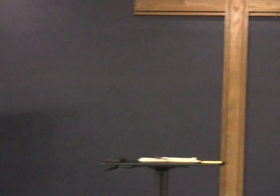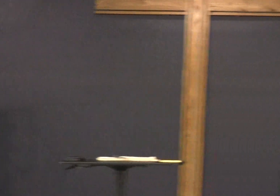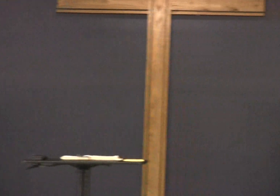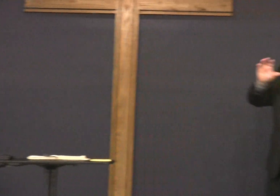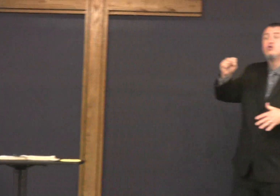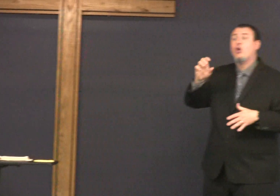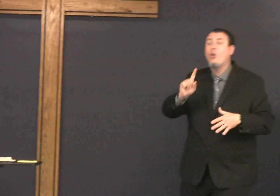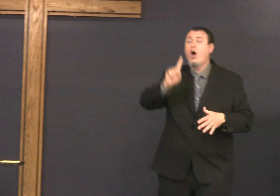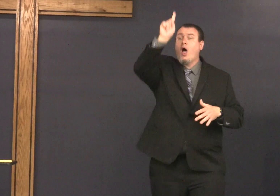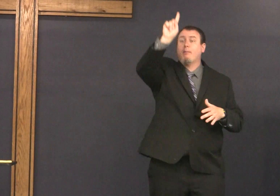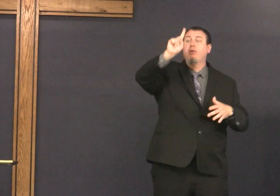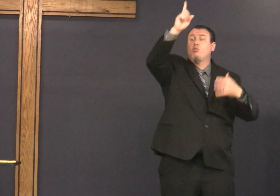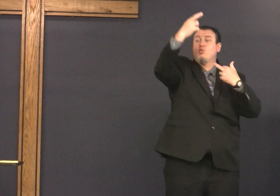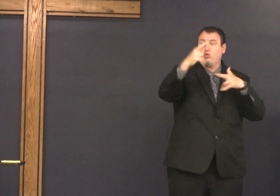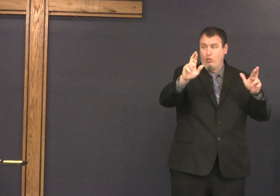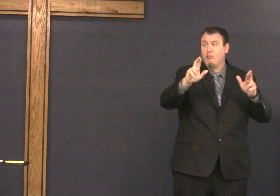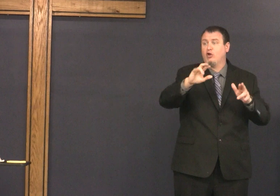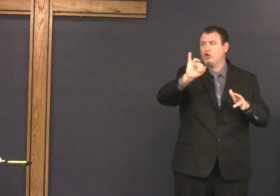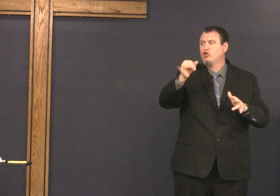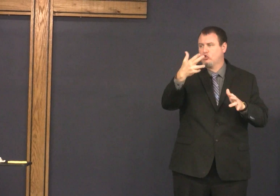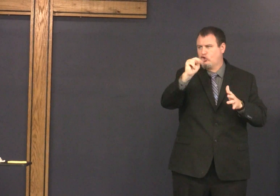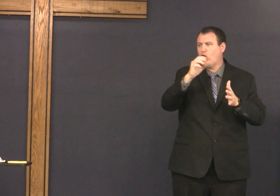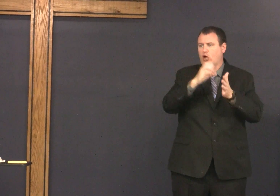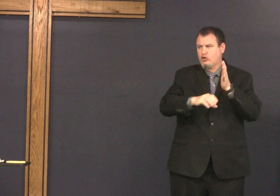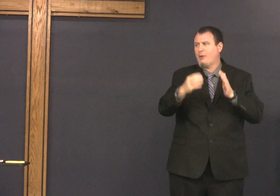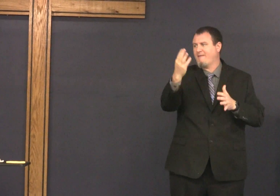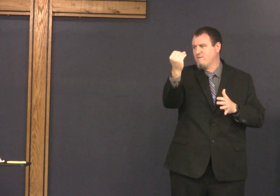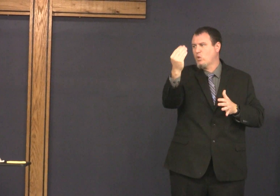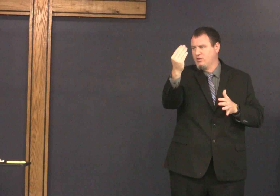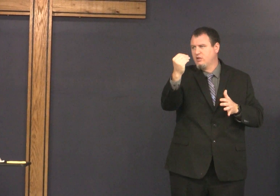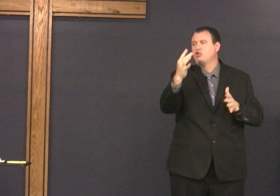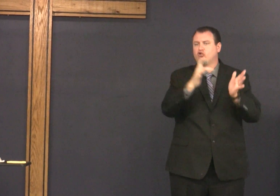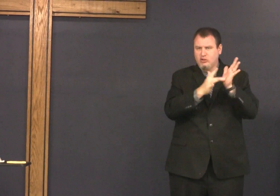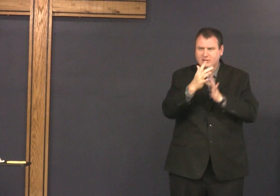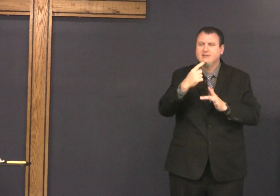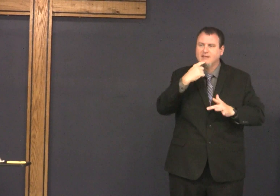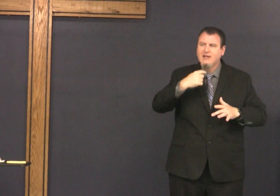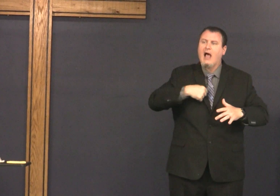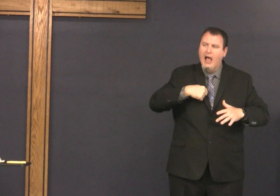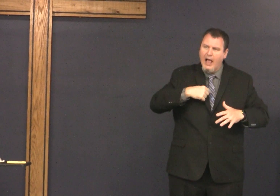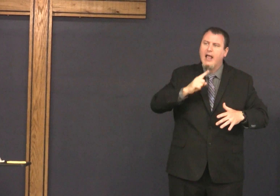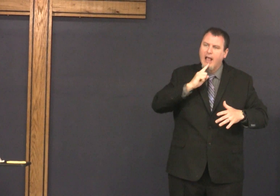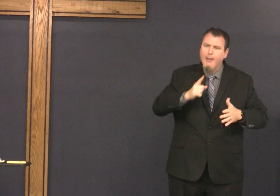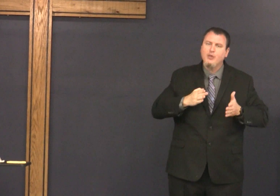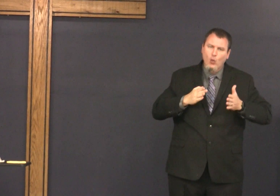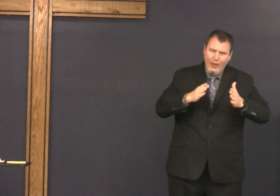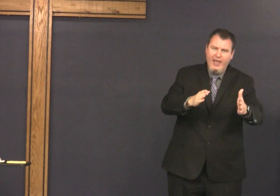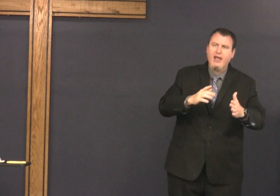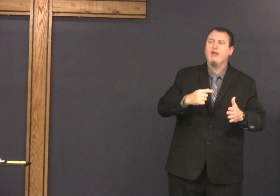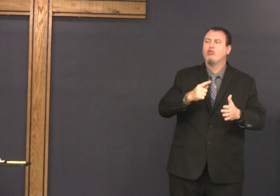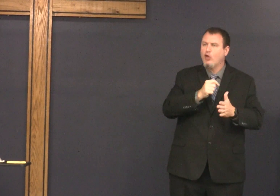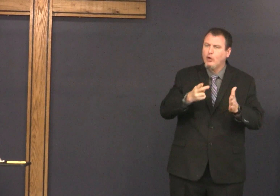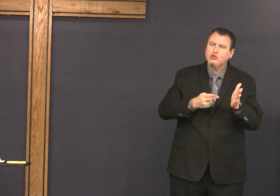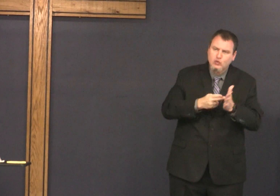he was walking from there up the Mountainside on his uh I'm sorry to John chapter 14 which always